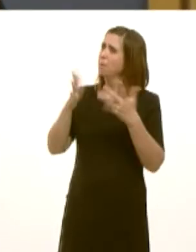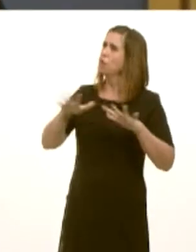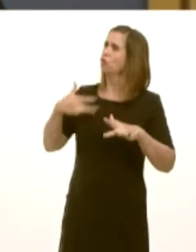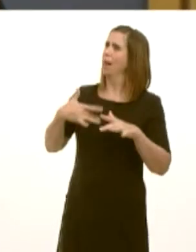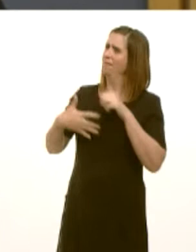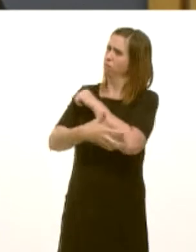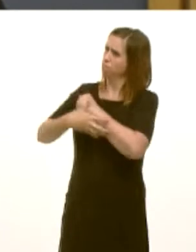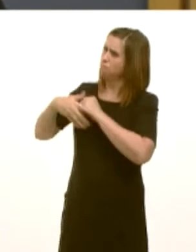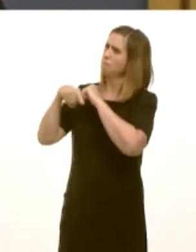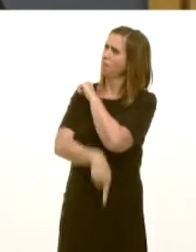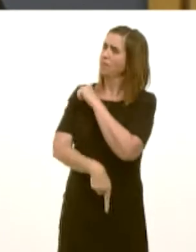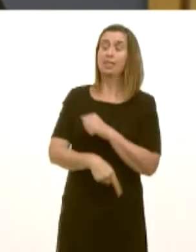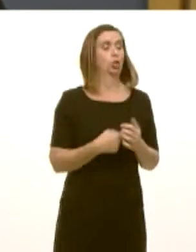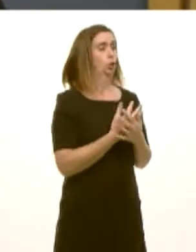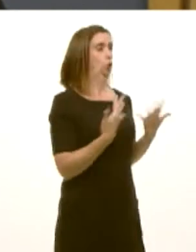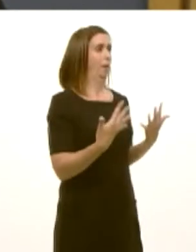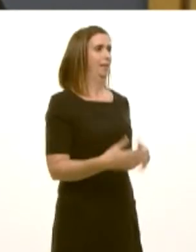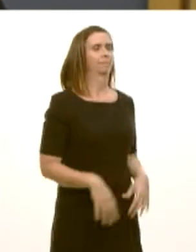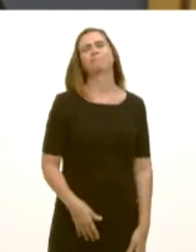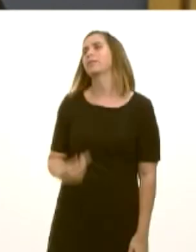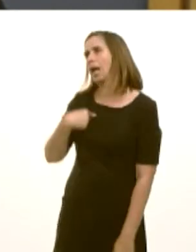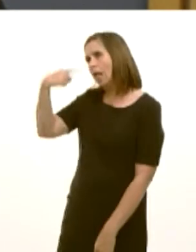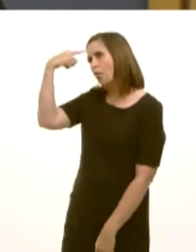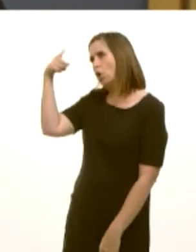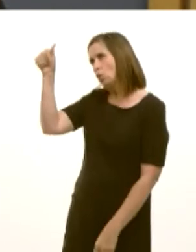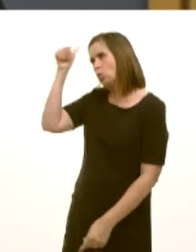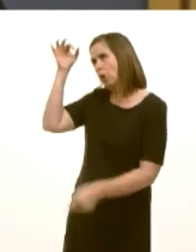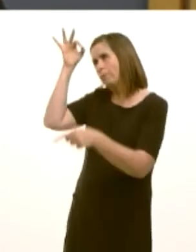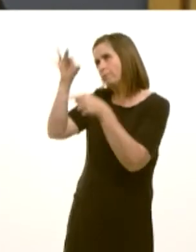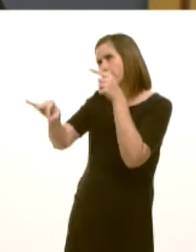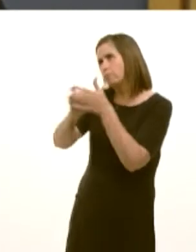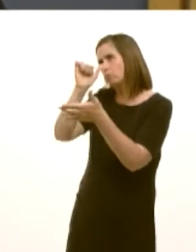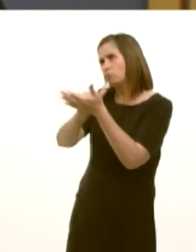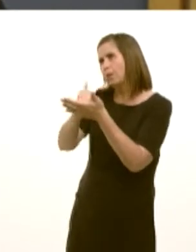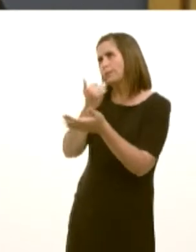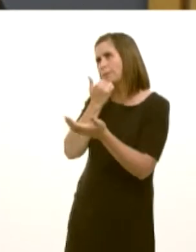Leanne Wood: First Minister, I wouldíve thought that you wouldíve known the answer to that question.